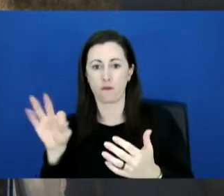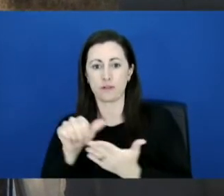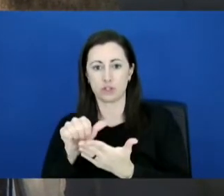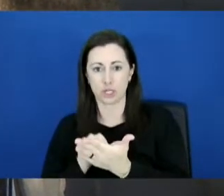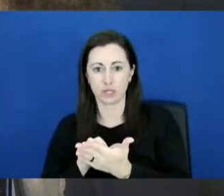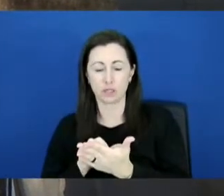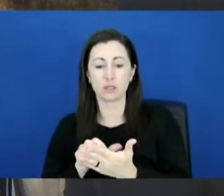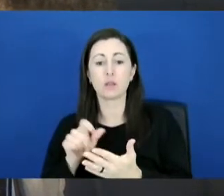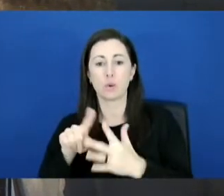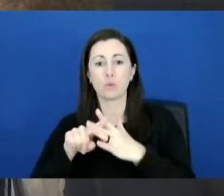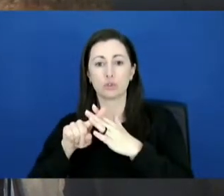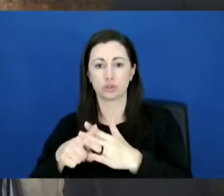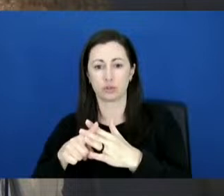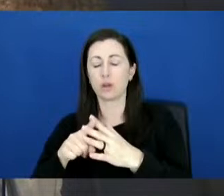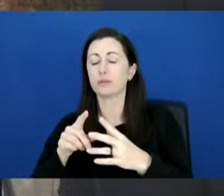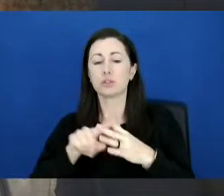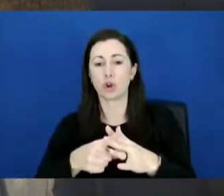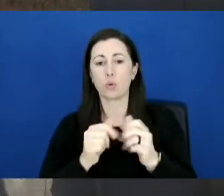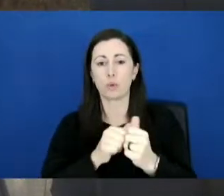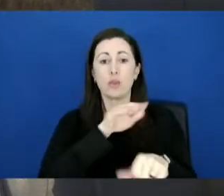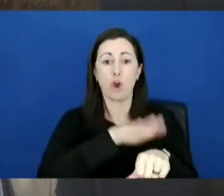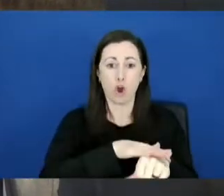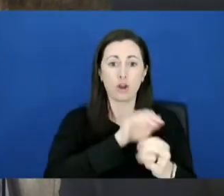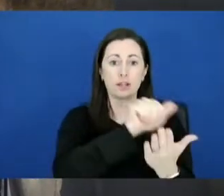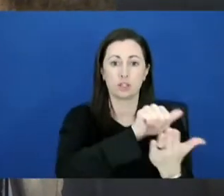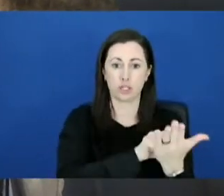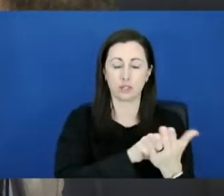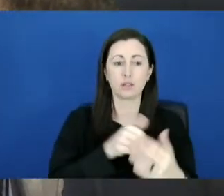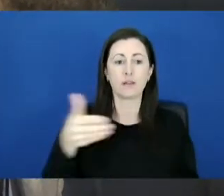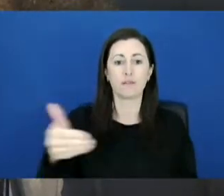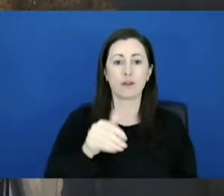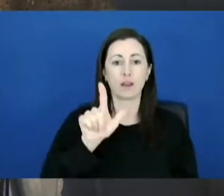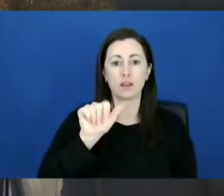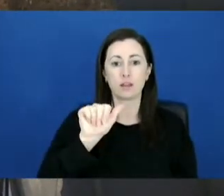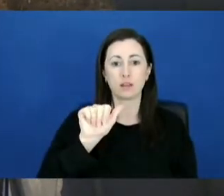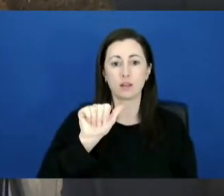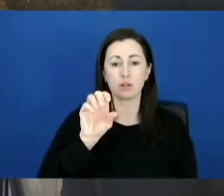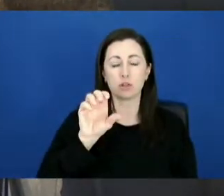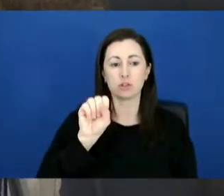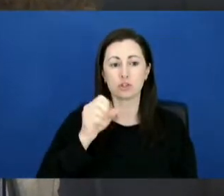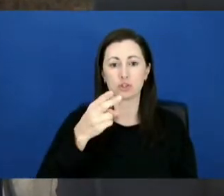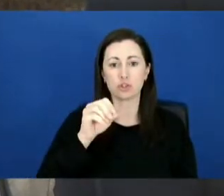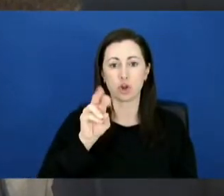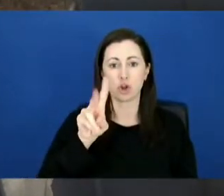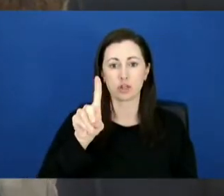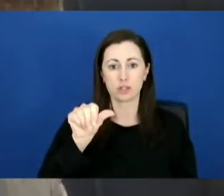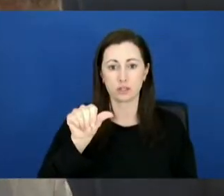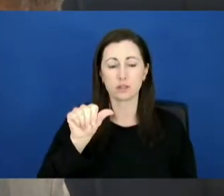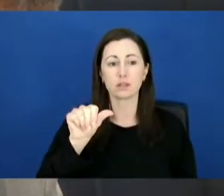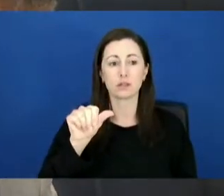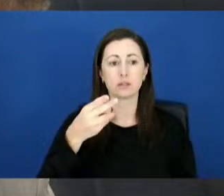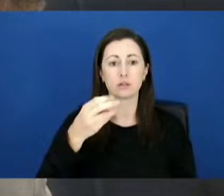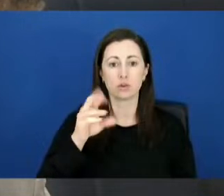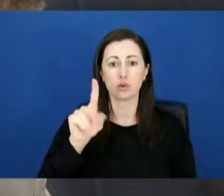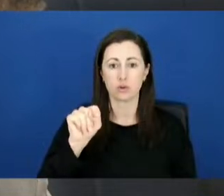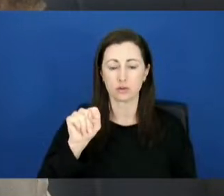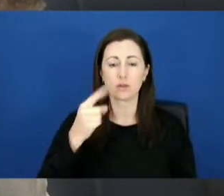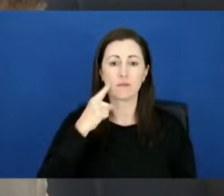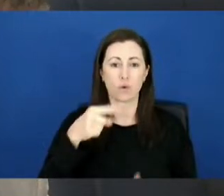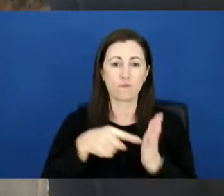THE AGENDA AND ONE THAT'S OFF THE AGENDA.